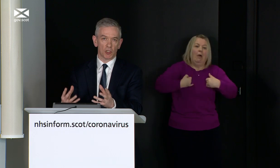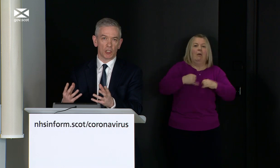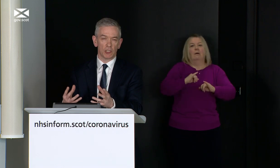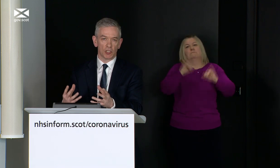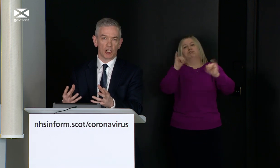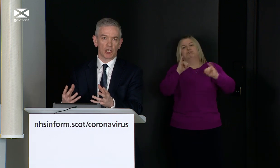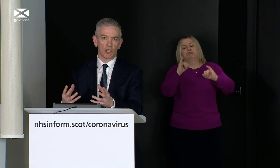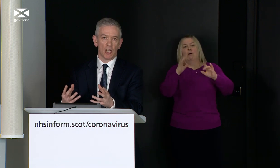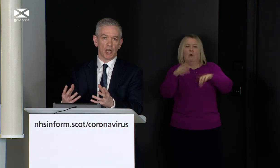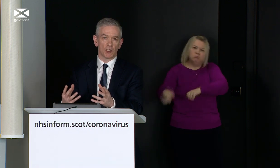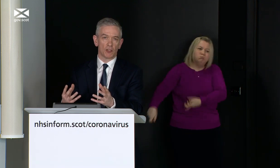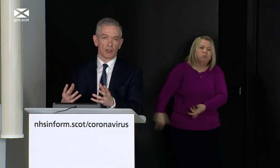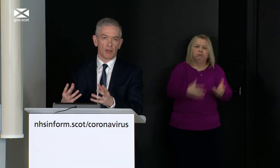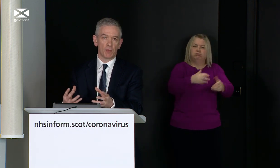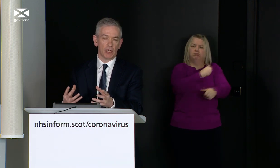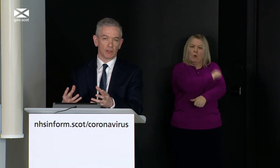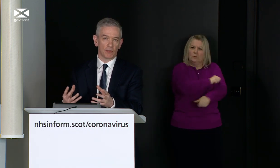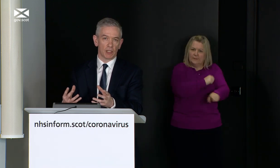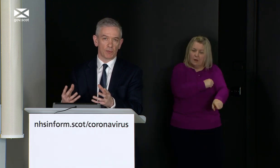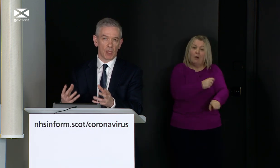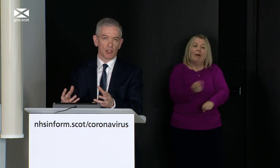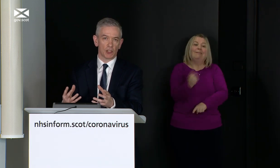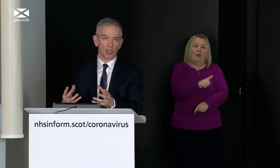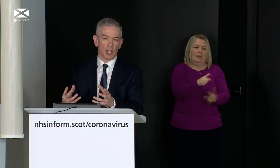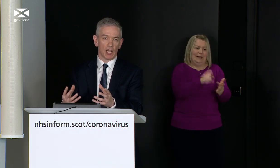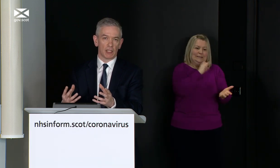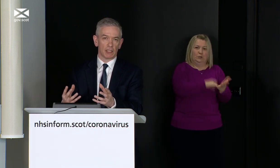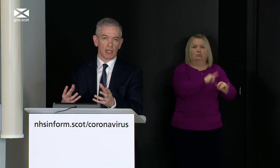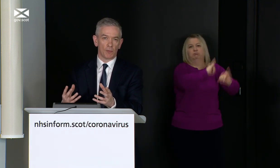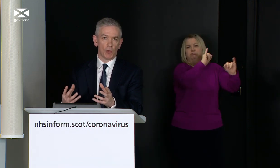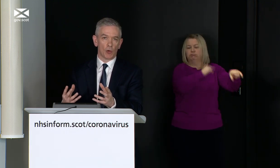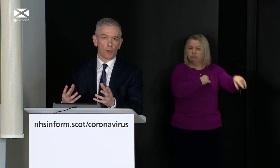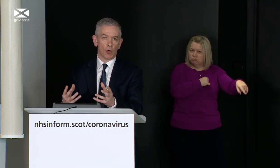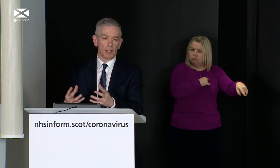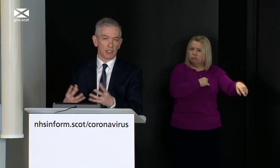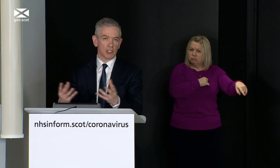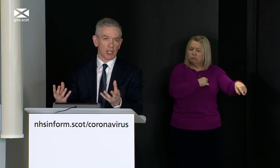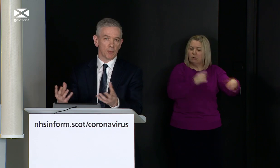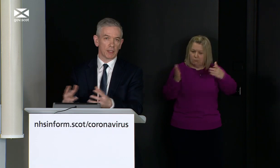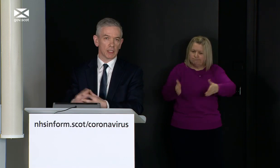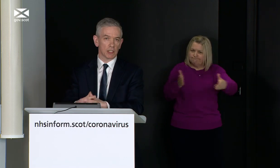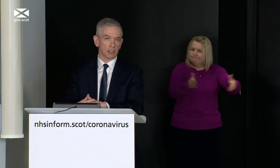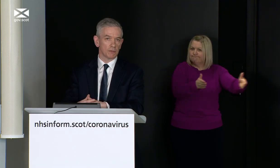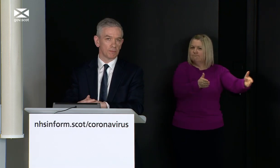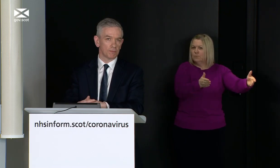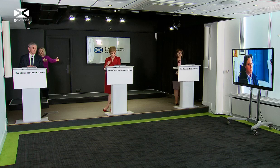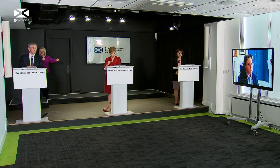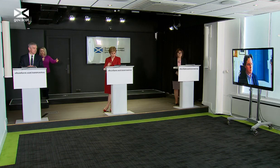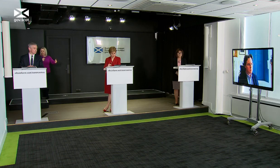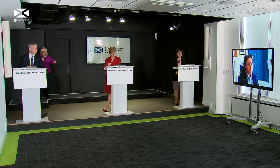will have a much clearer sense as to the impact of these measures and what needs to happen next.